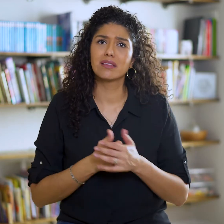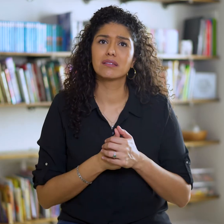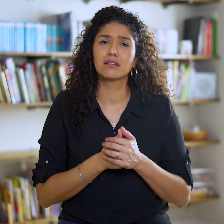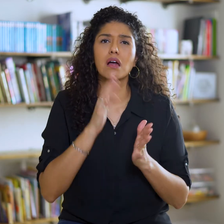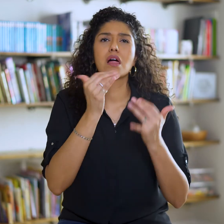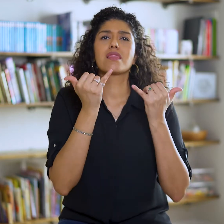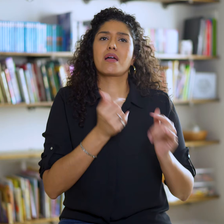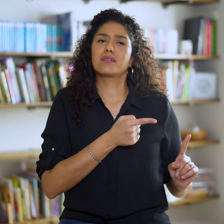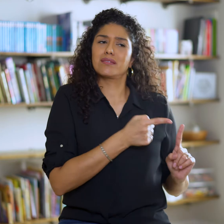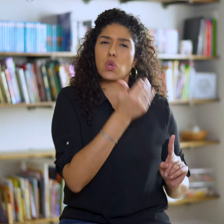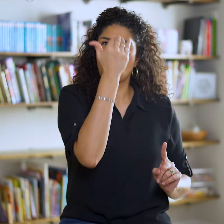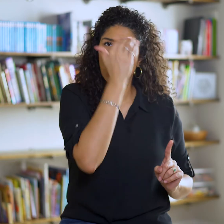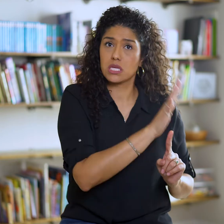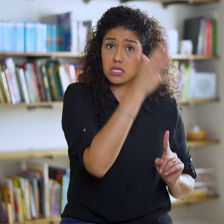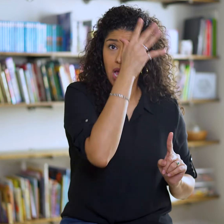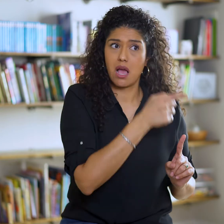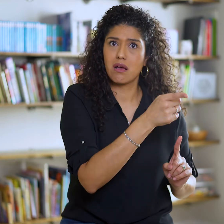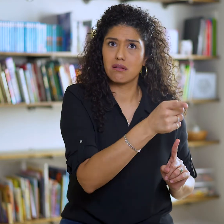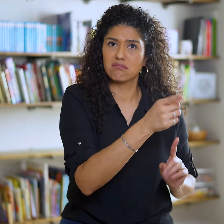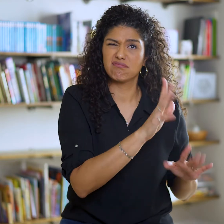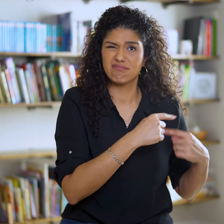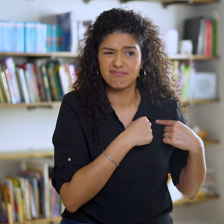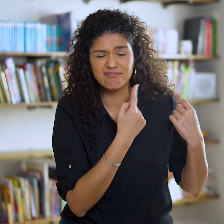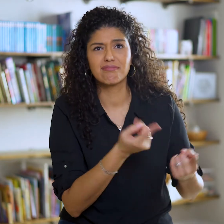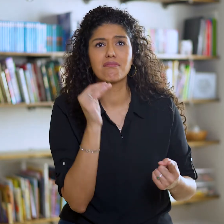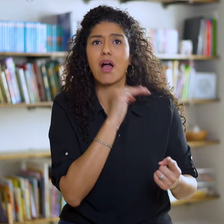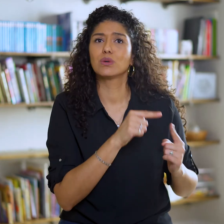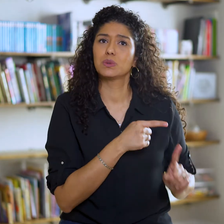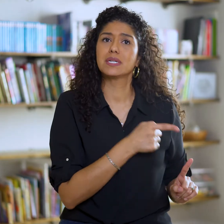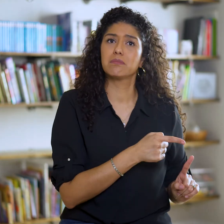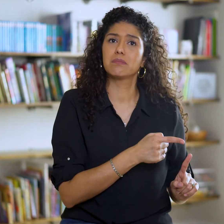Now Jon knows his dad has been lying to him